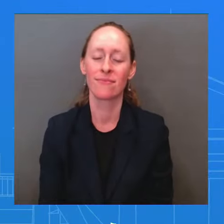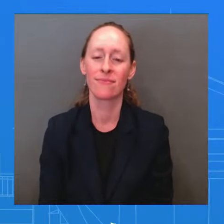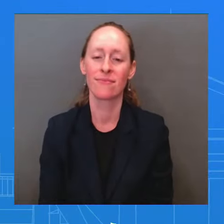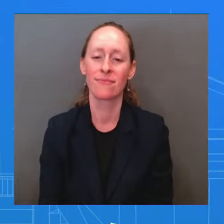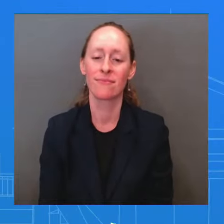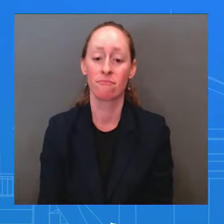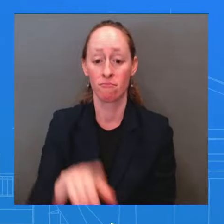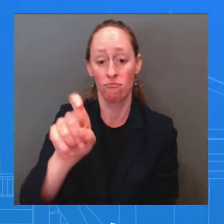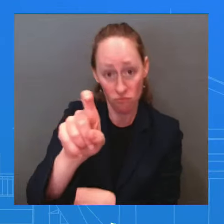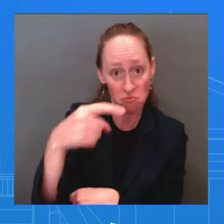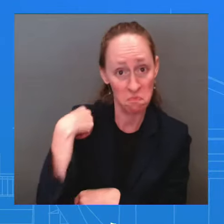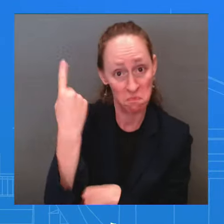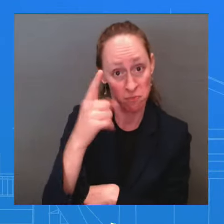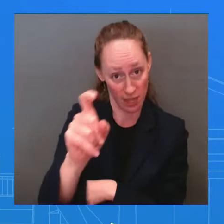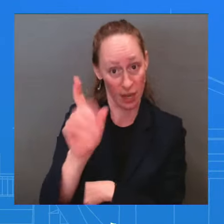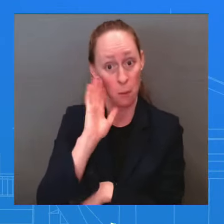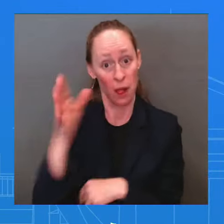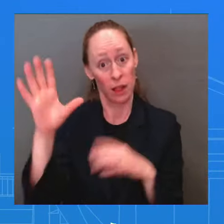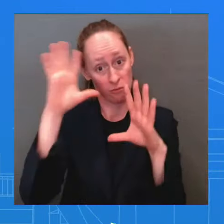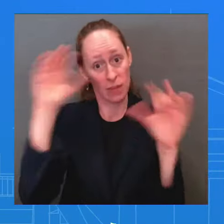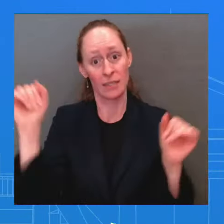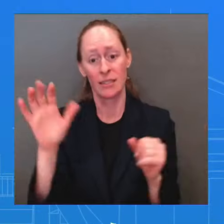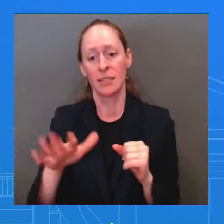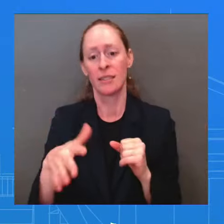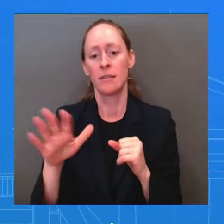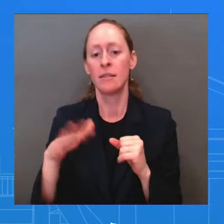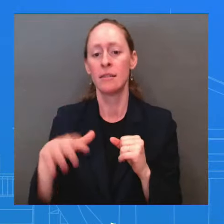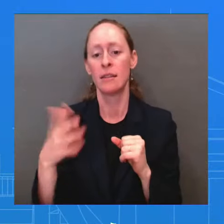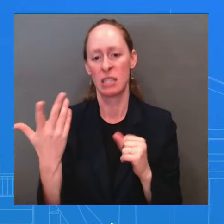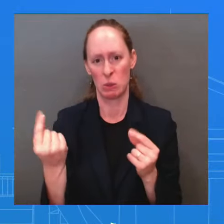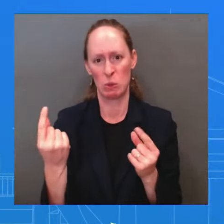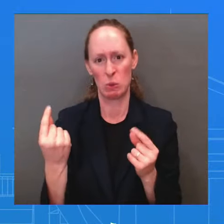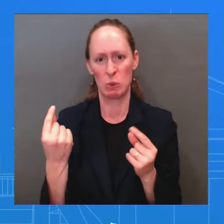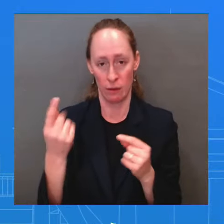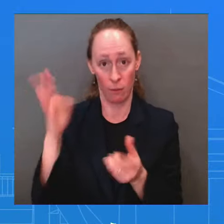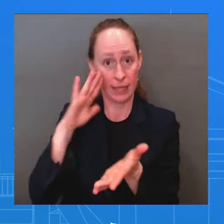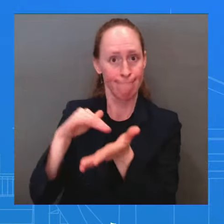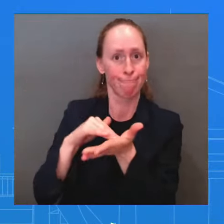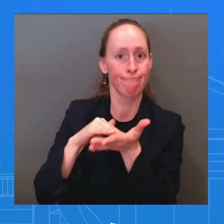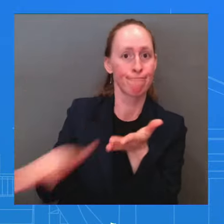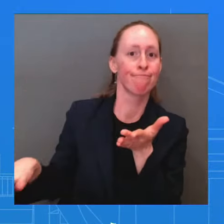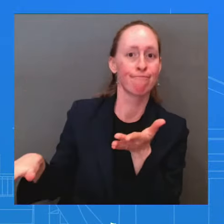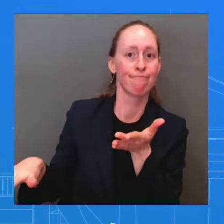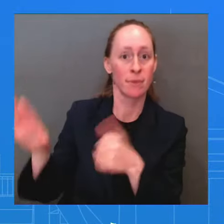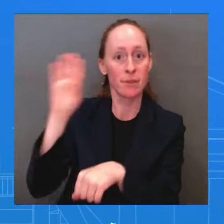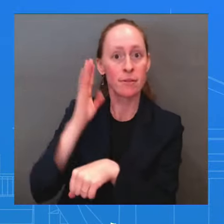Ms. Jean-Pierre: So, I've answered this question before. It was asked of me not too long ago, a couple of weeks ago. And I was very clear, and I said no.